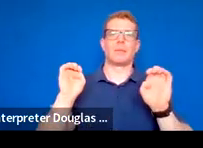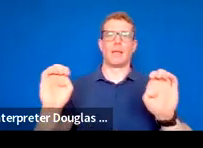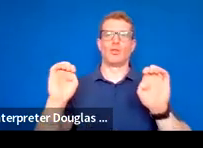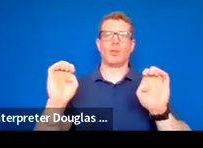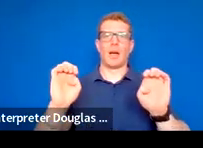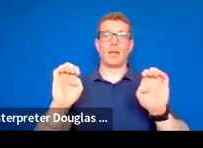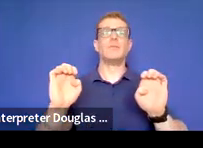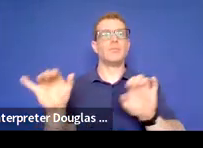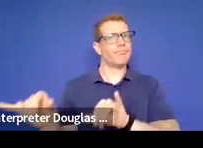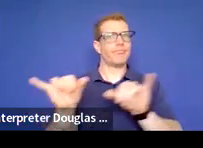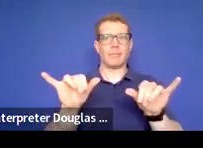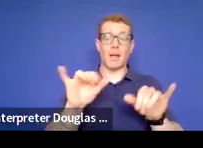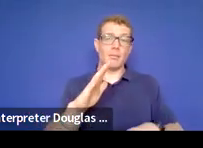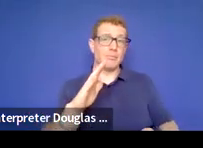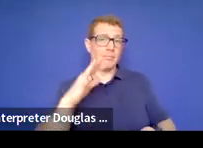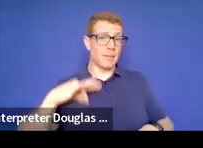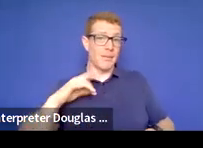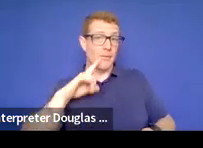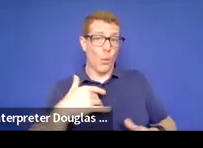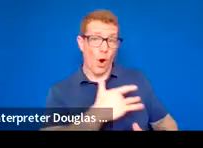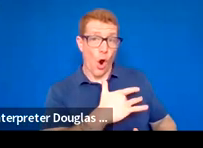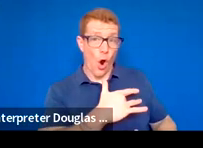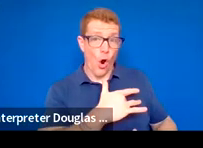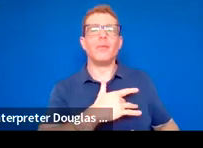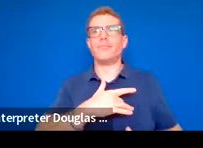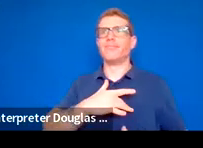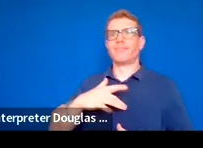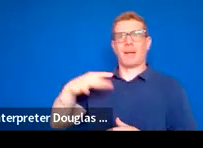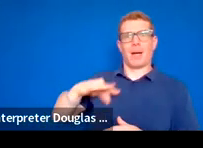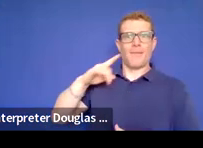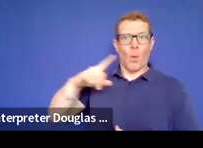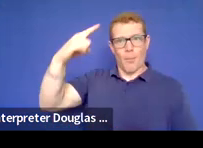Brain, not just little walking, but sweating 4 or 5 times a week.